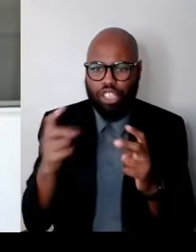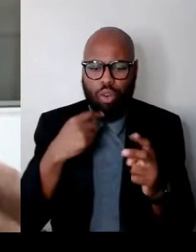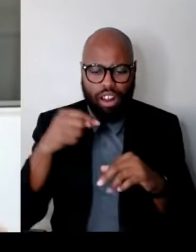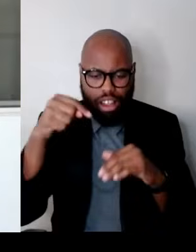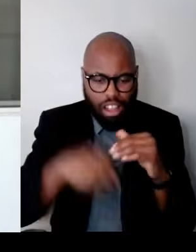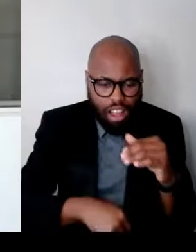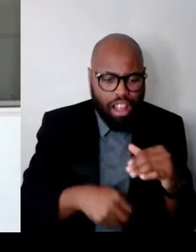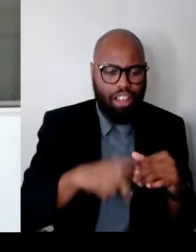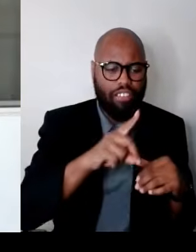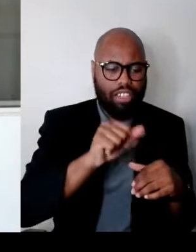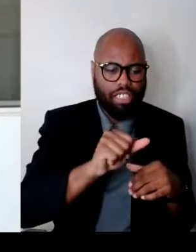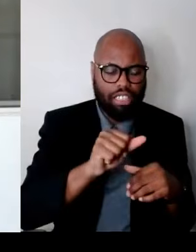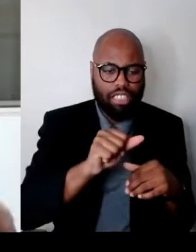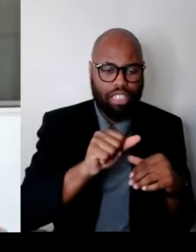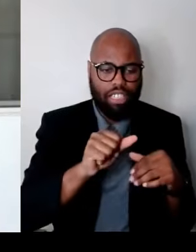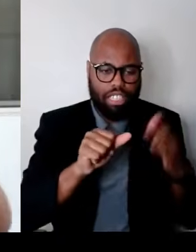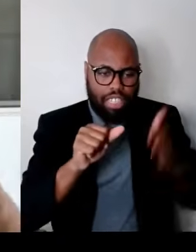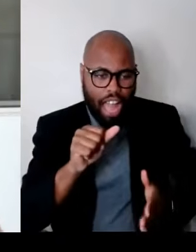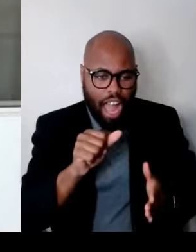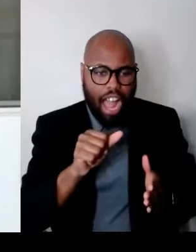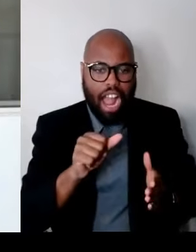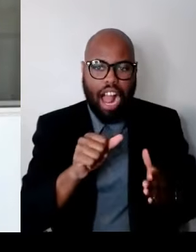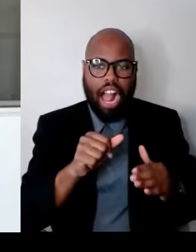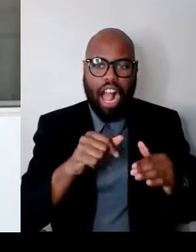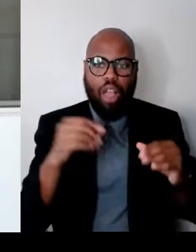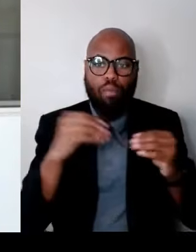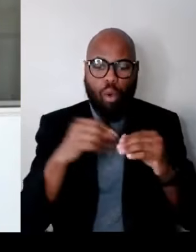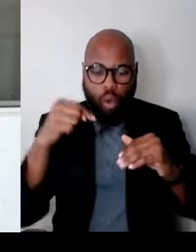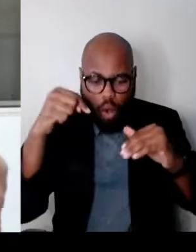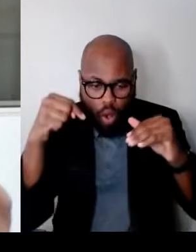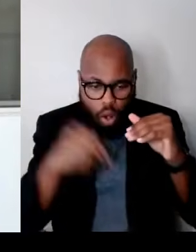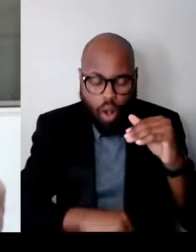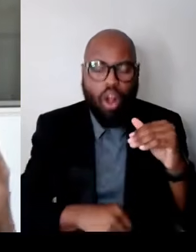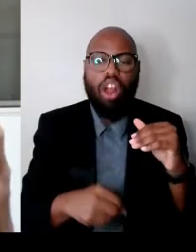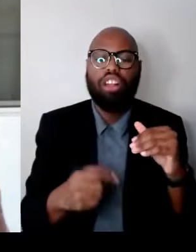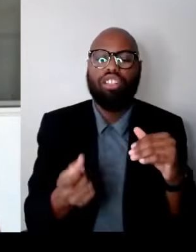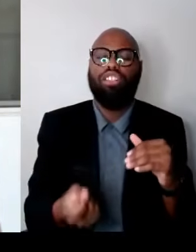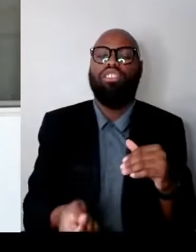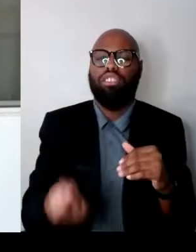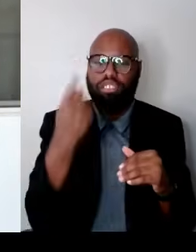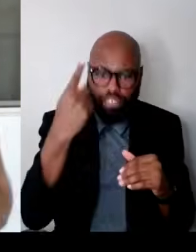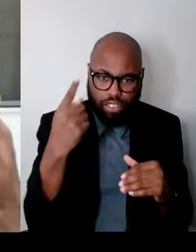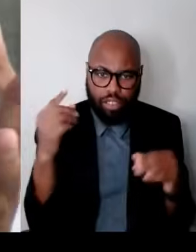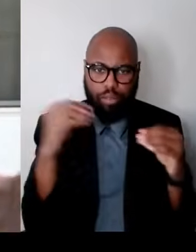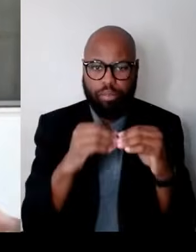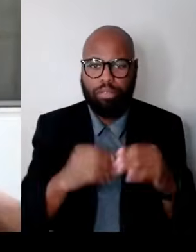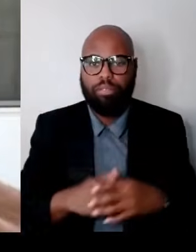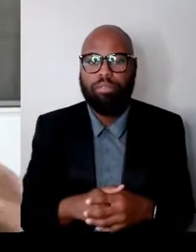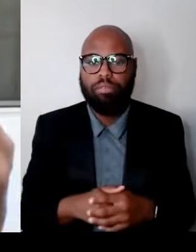and dig deeper under that for the intersection understanding. And I think that when it comes to people,